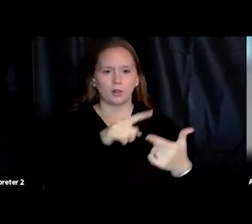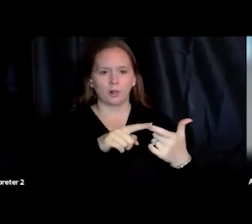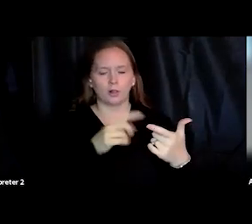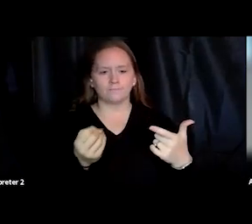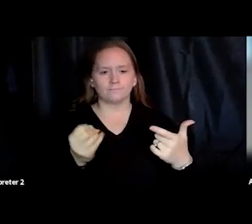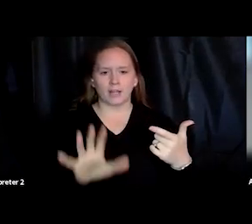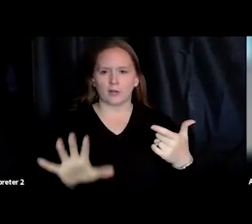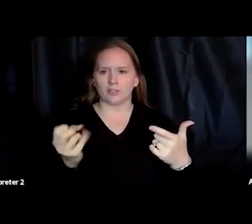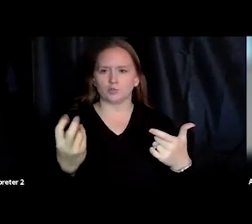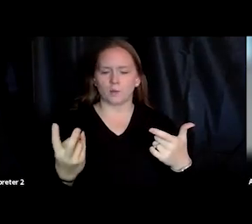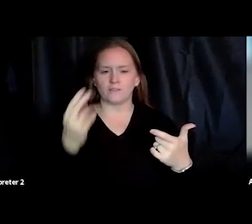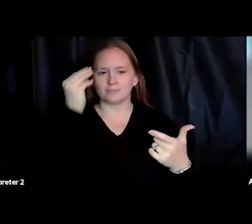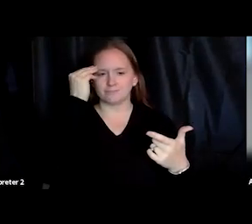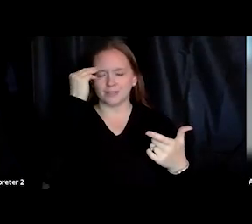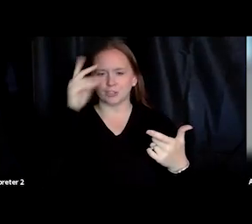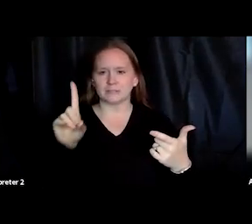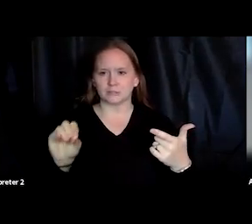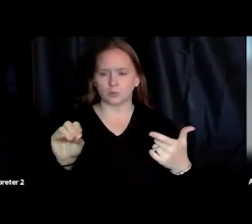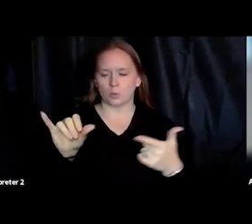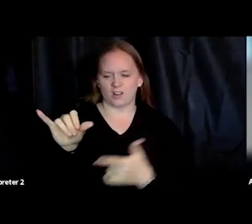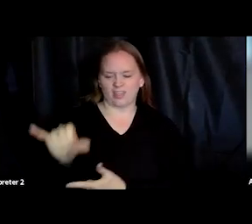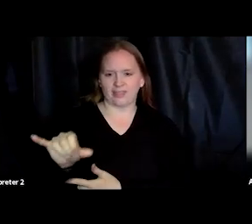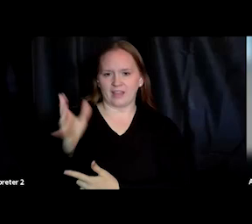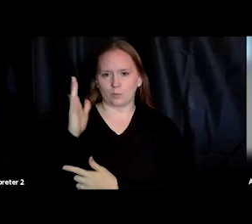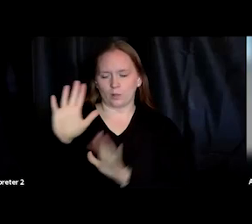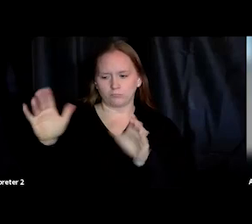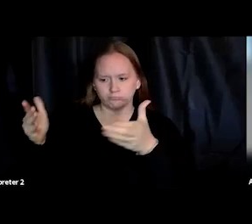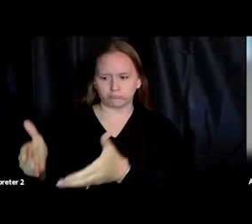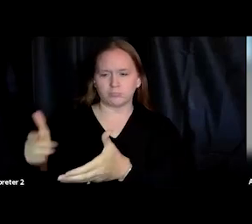And that's what we're really going to focus on in this webinar